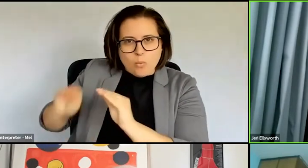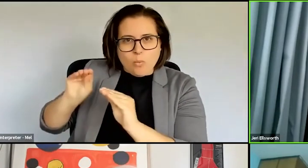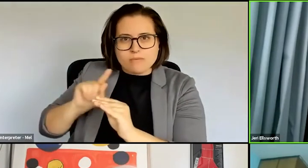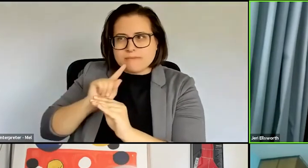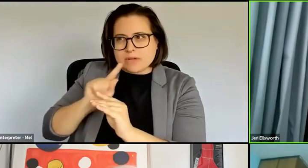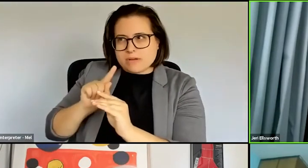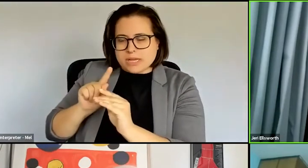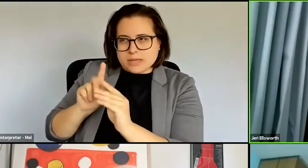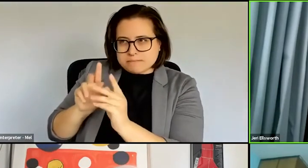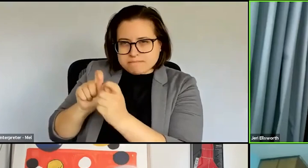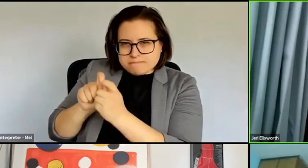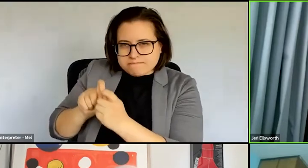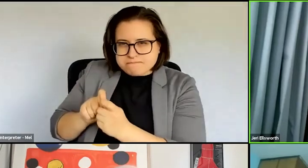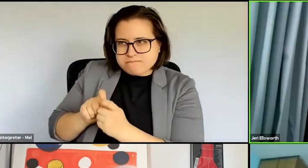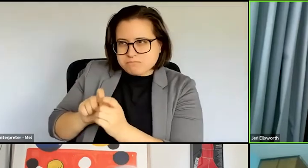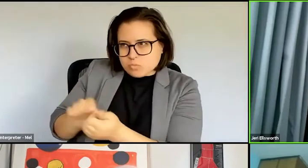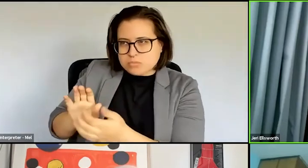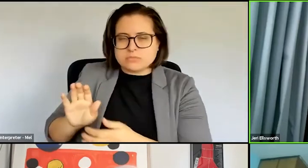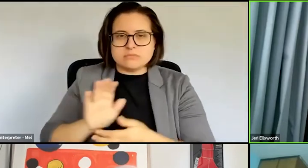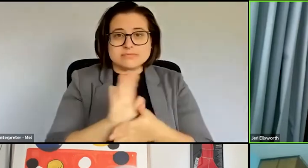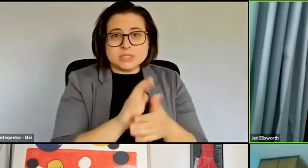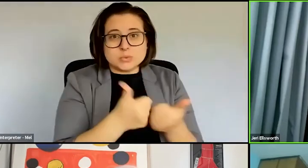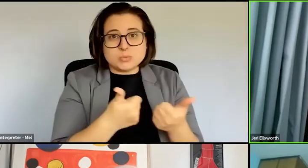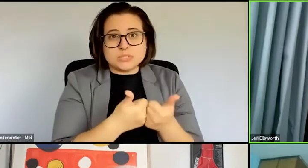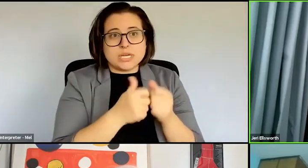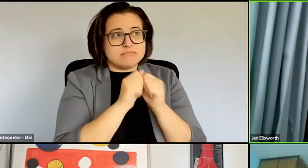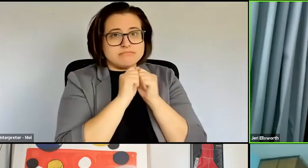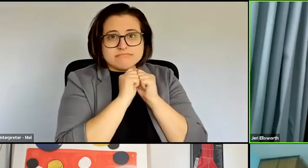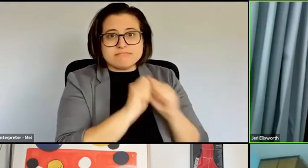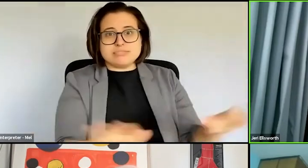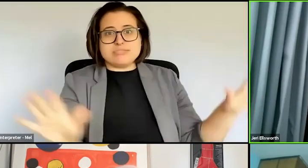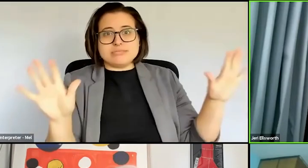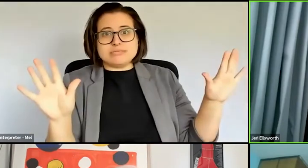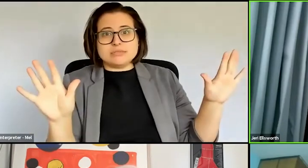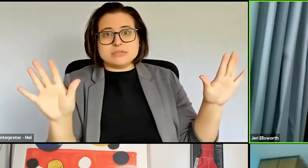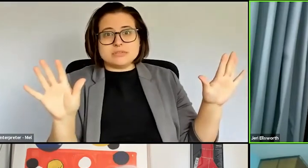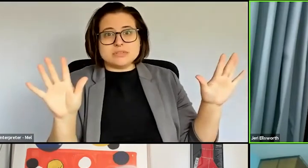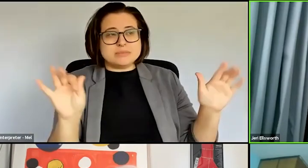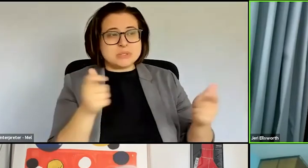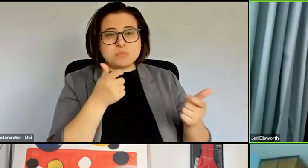and then once the game deploys they can watch you know every single bullet that shot within